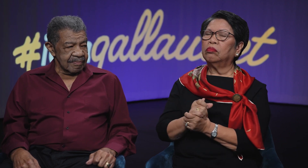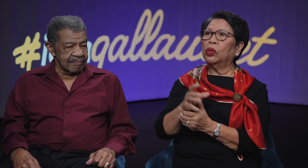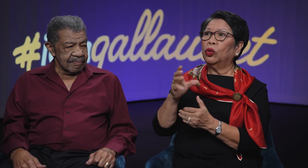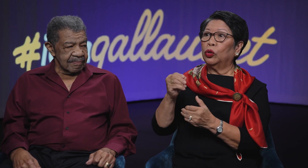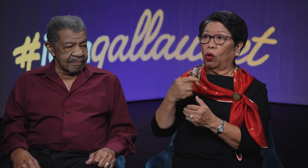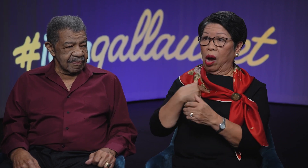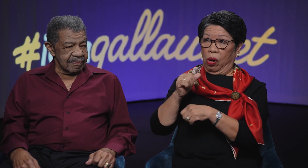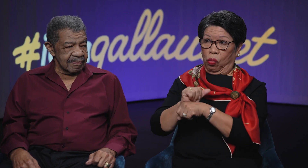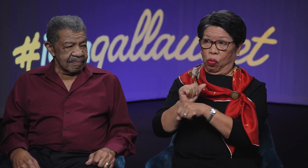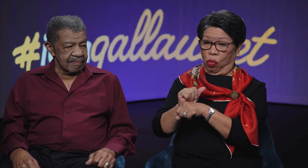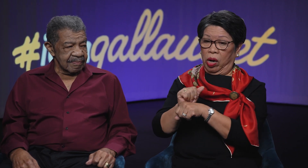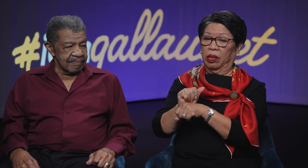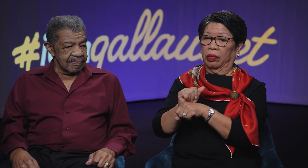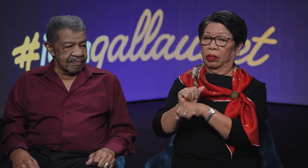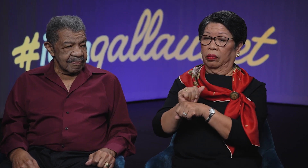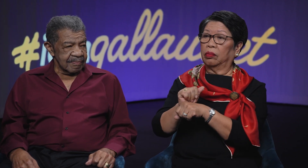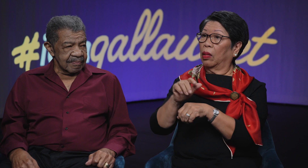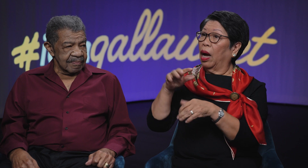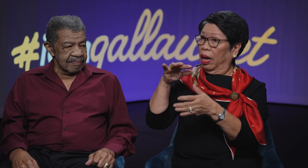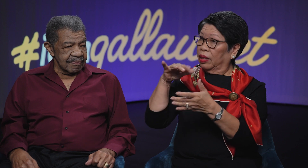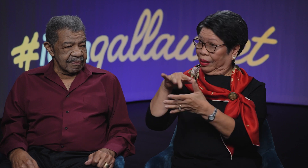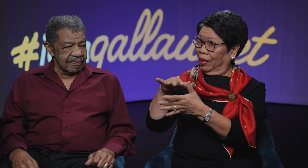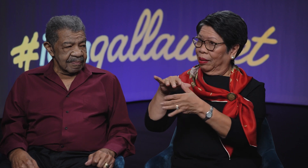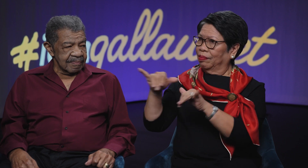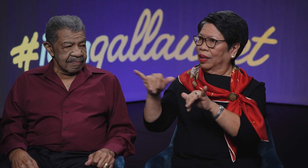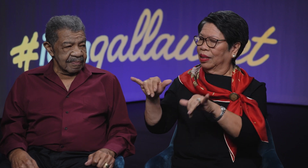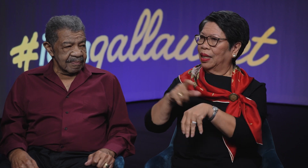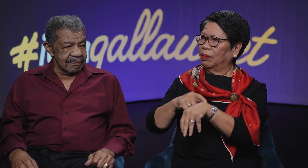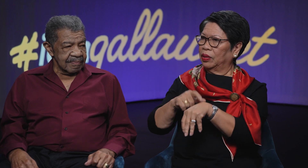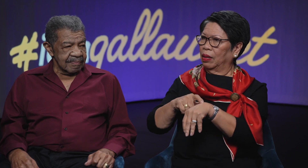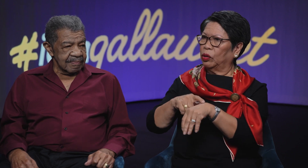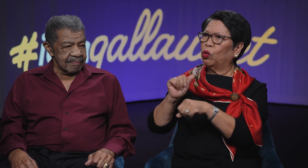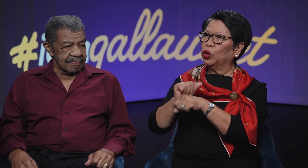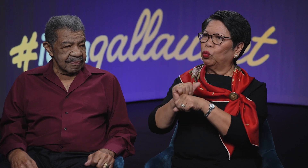So, I worked and studied at the same time.